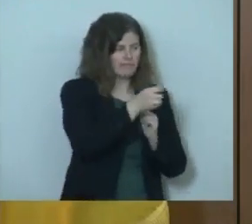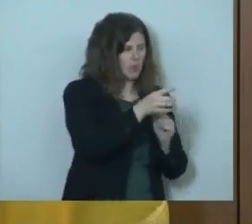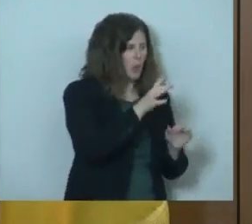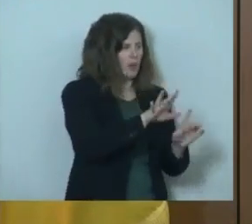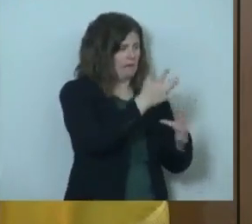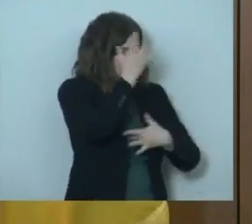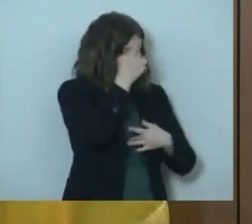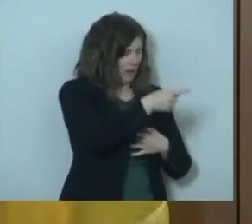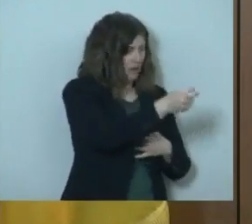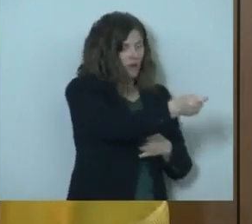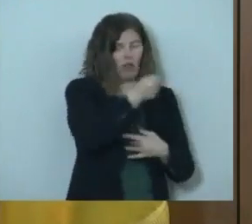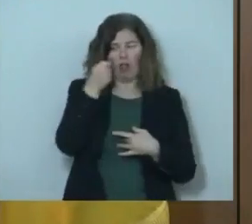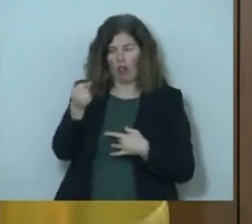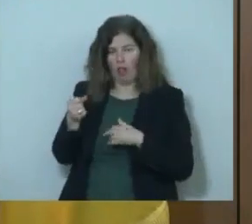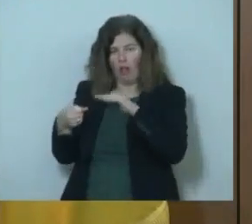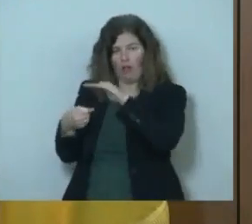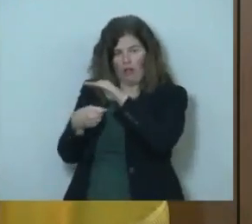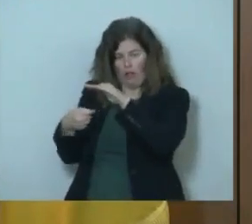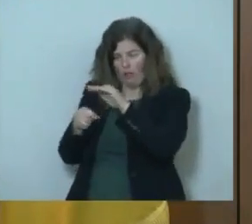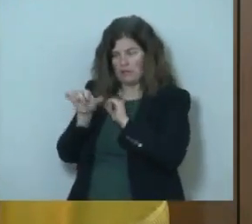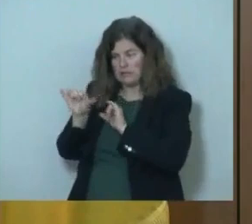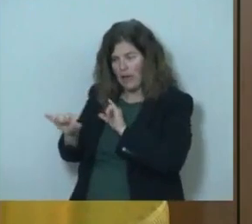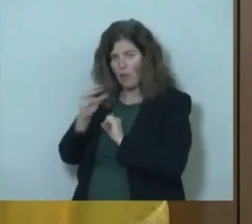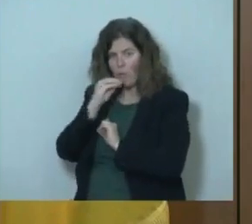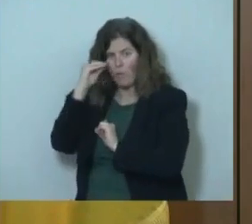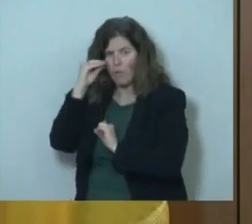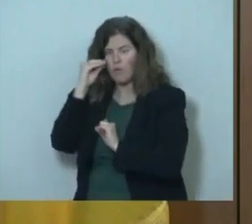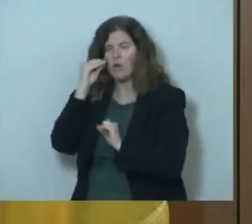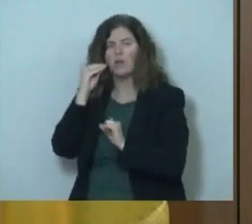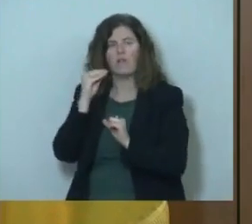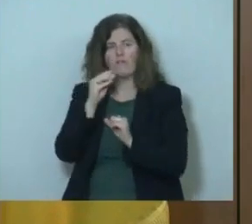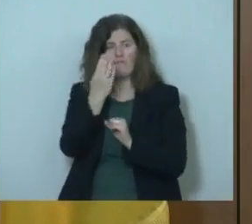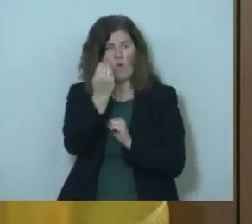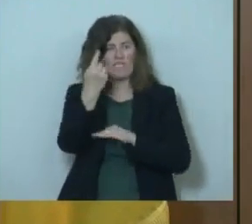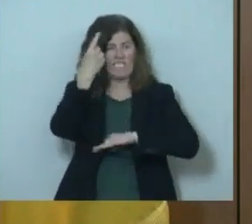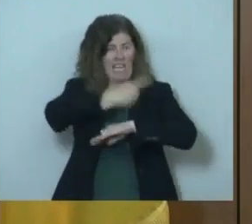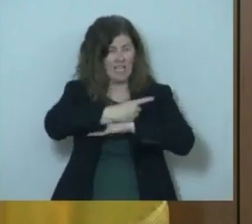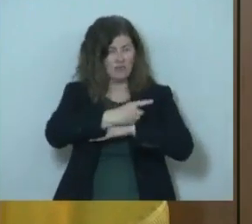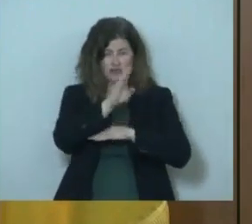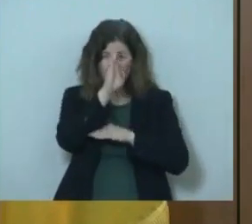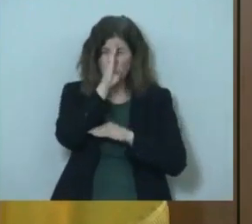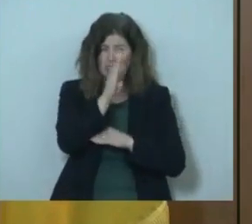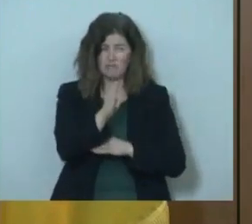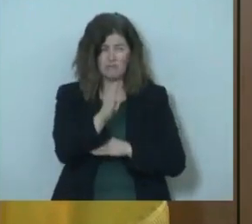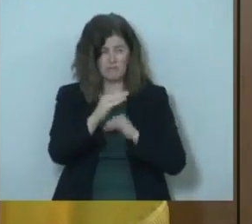THE WHITE HOUSE SAYS WHEN YOU HAVE 14 STRAIGHT DAYS.